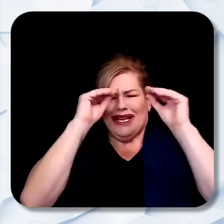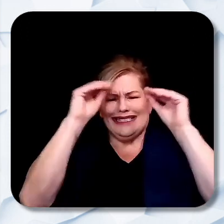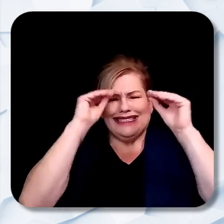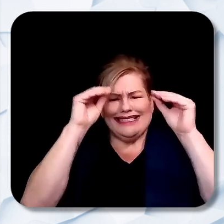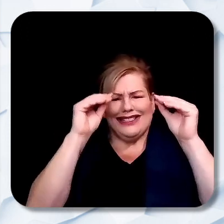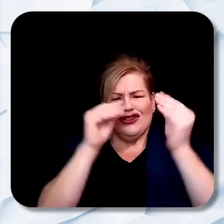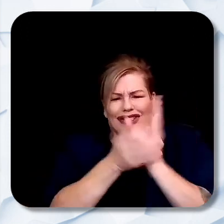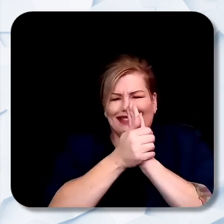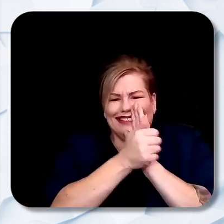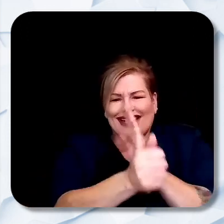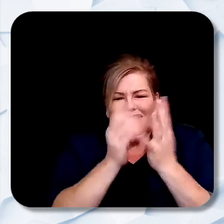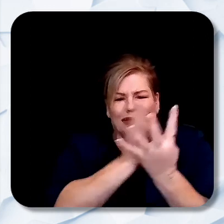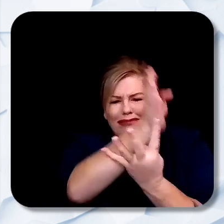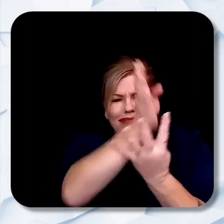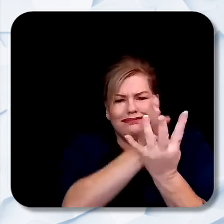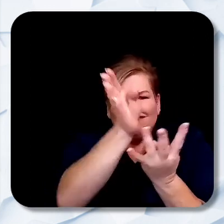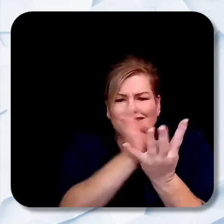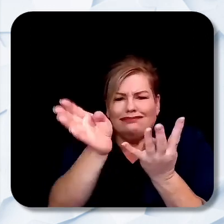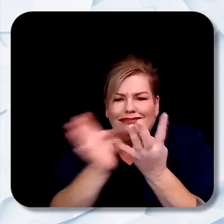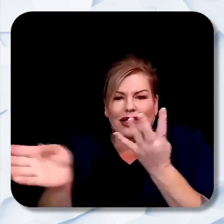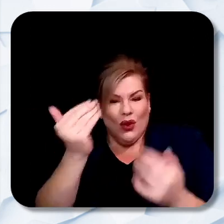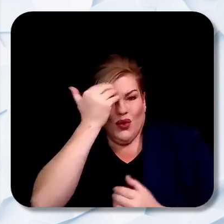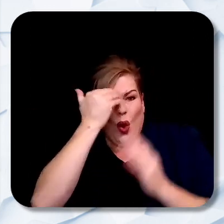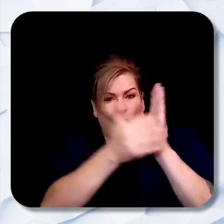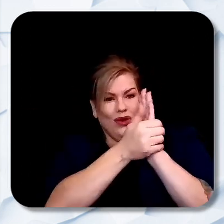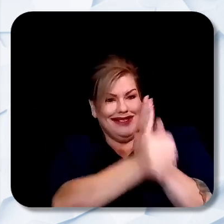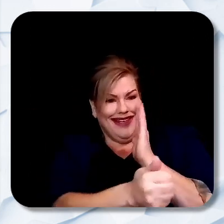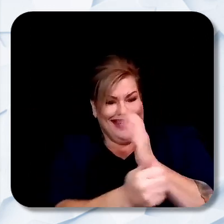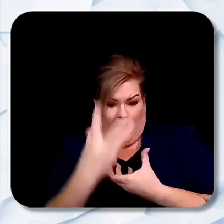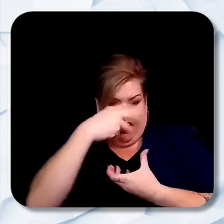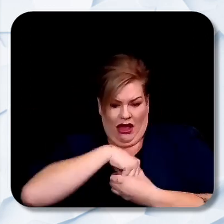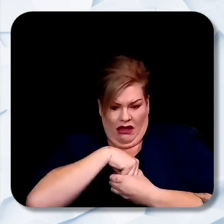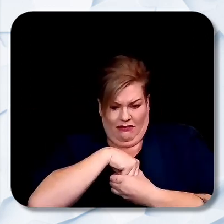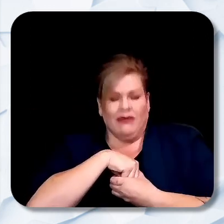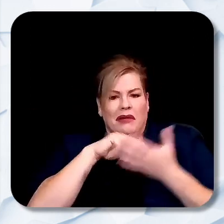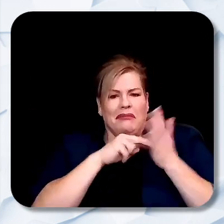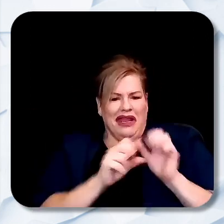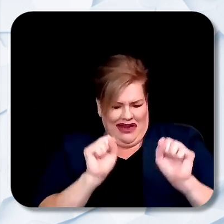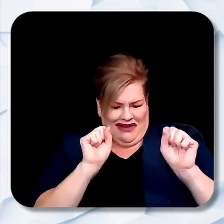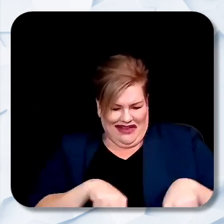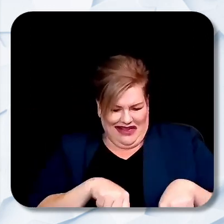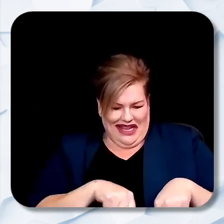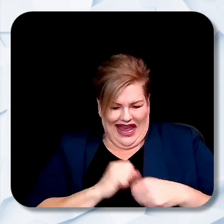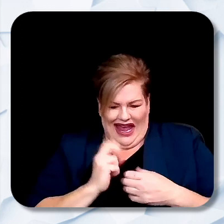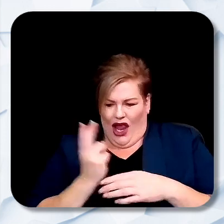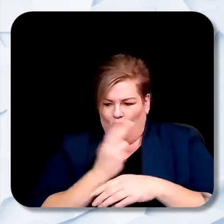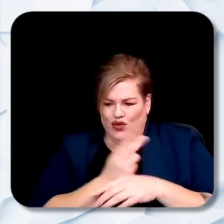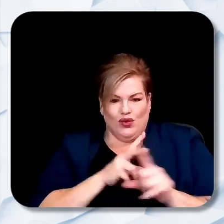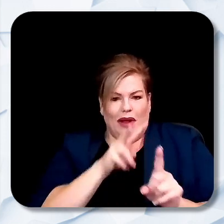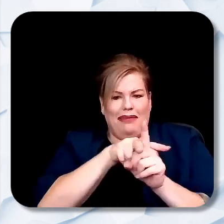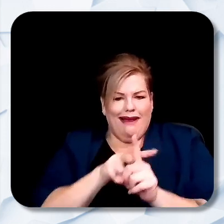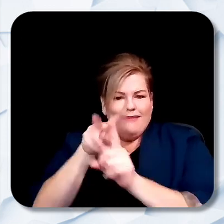content areas. Skills are transferable. So, once you have a really in foundational knowledge of